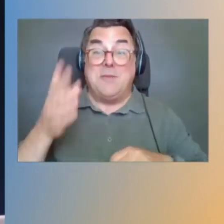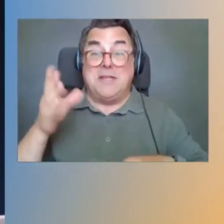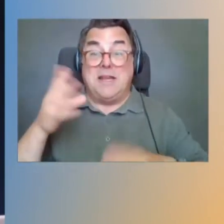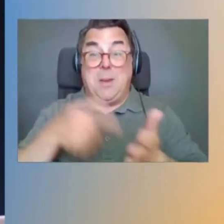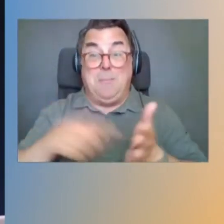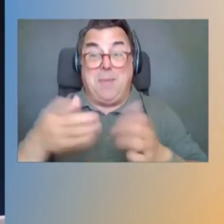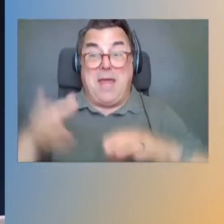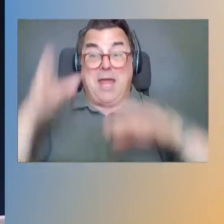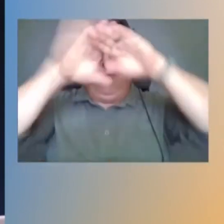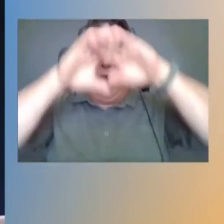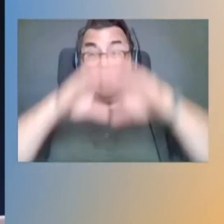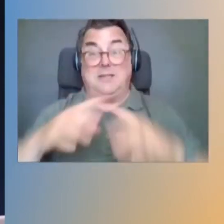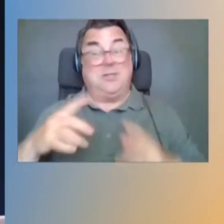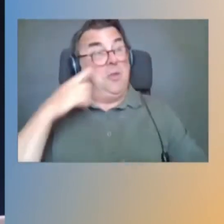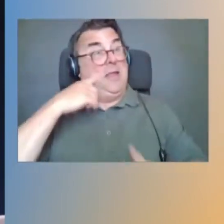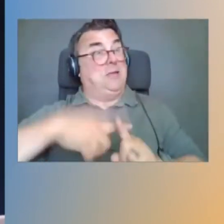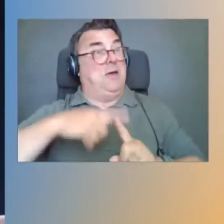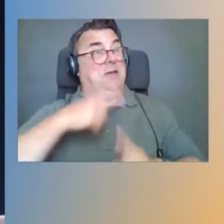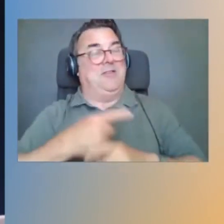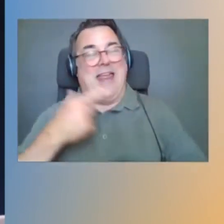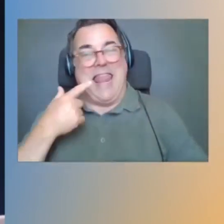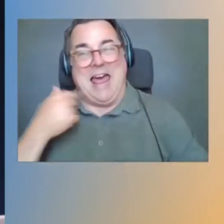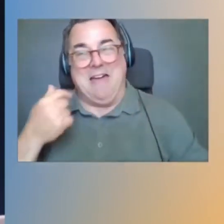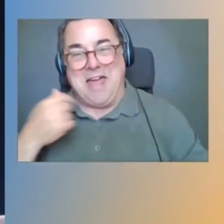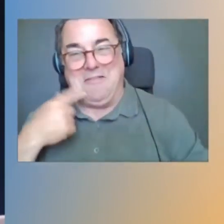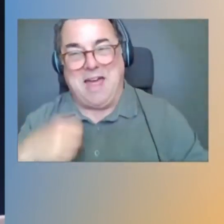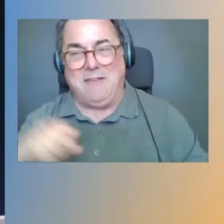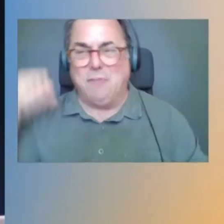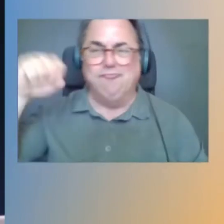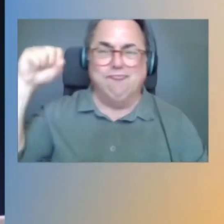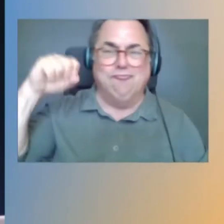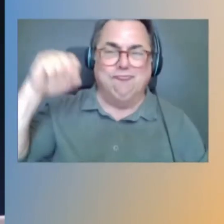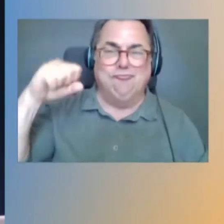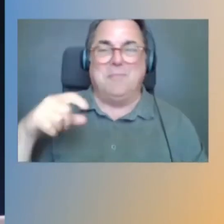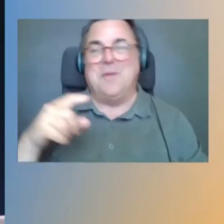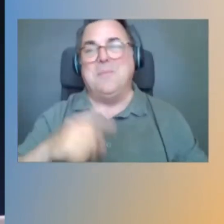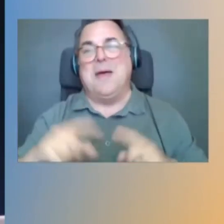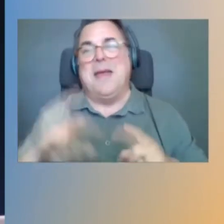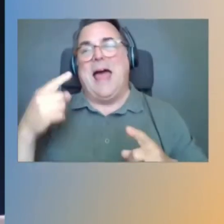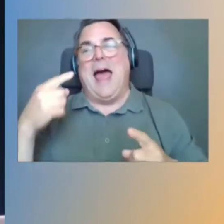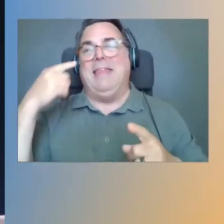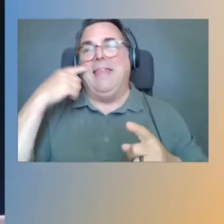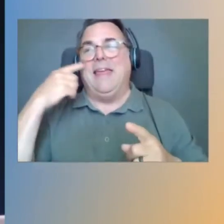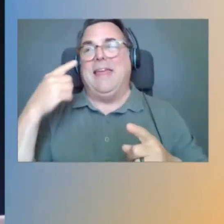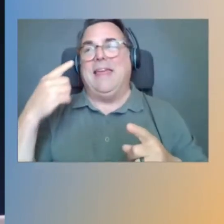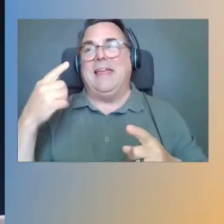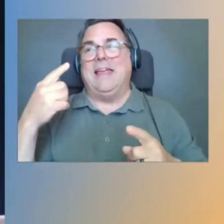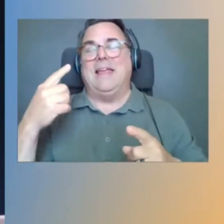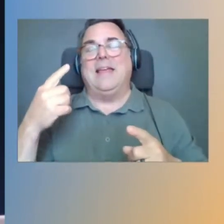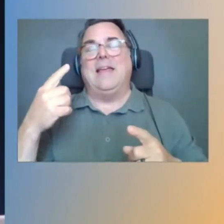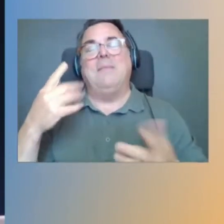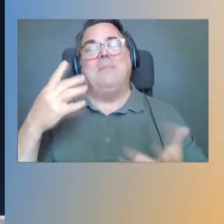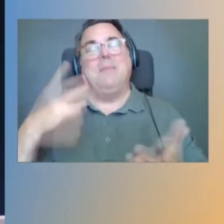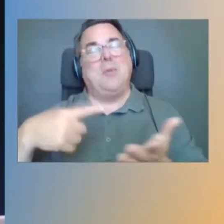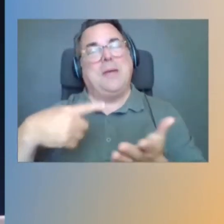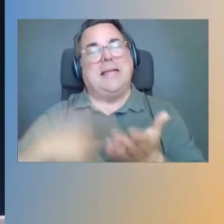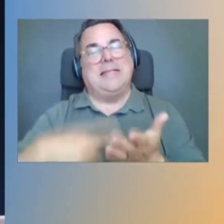Yeah, no, I know, shout out. But I think one thing we maybe talk about that 75% reduction